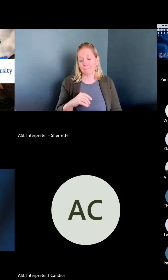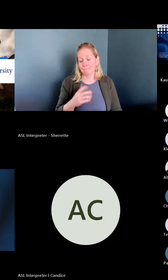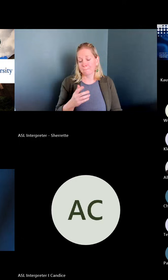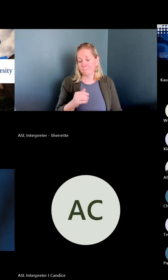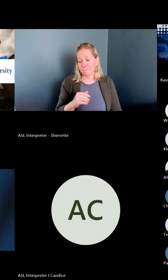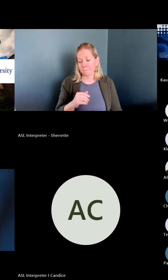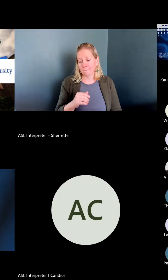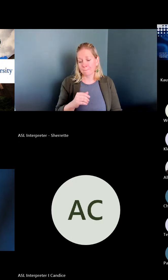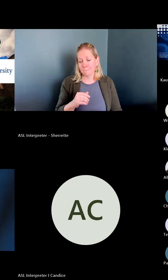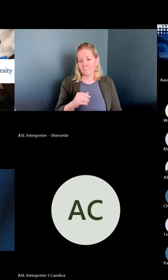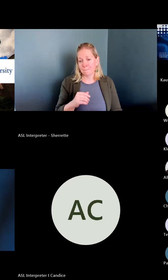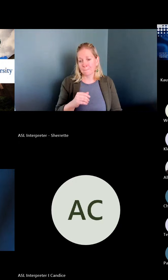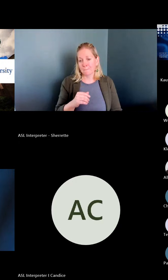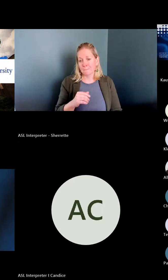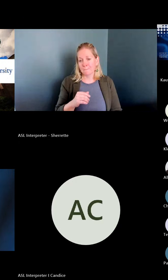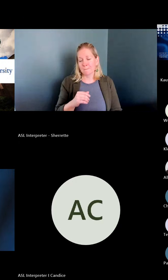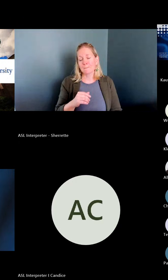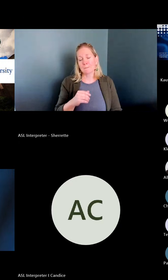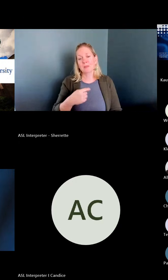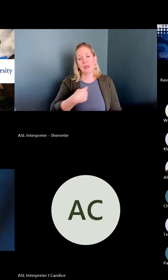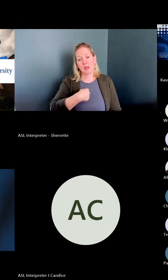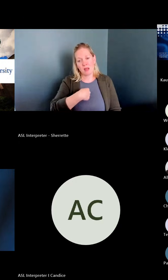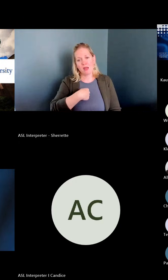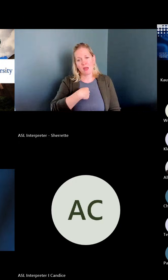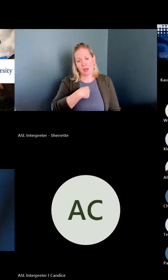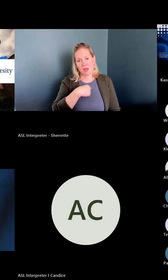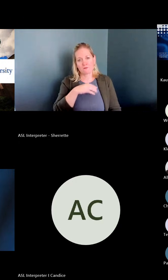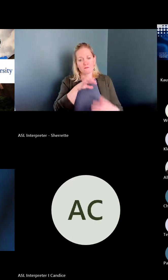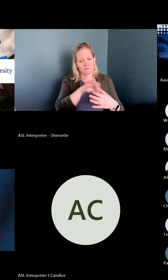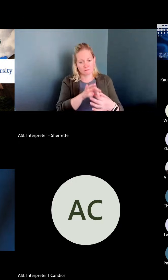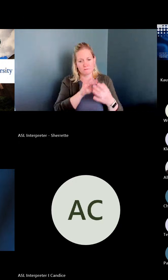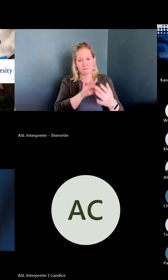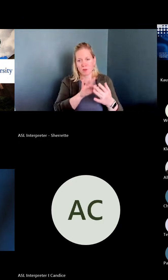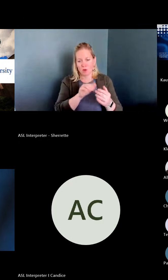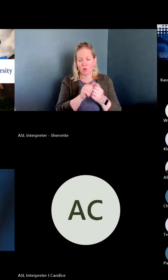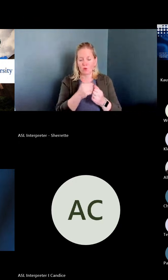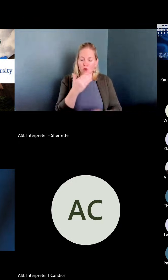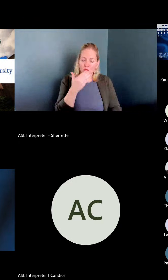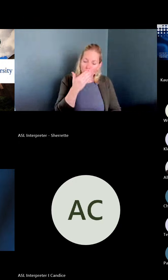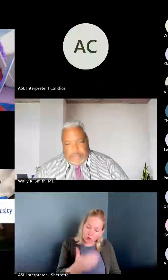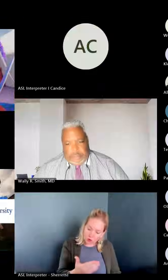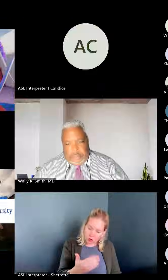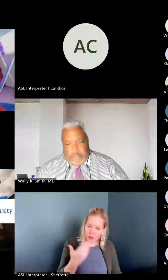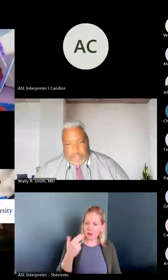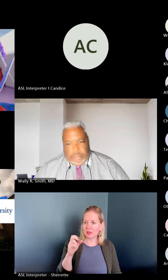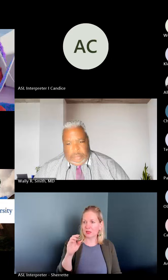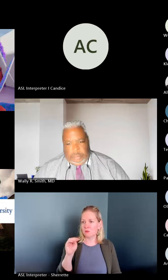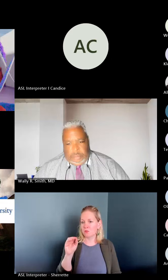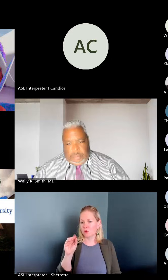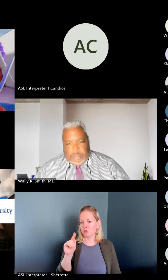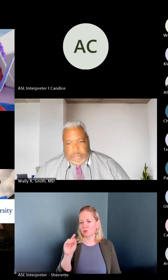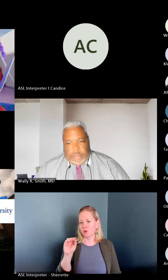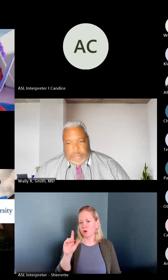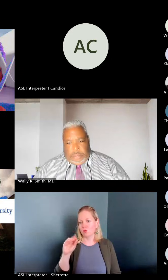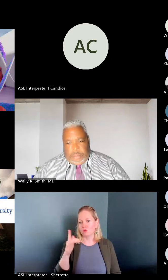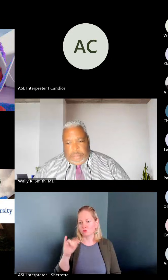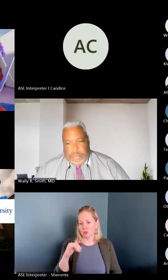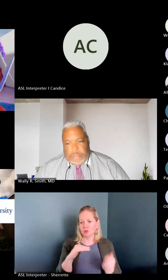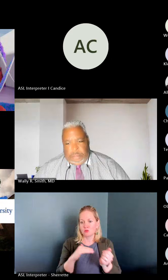I've been in contact with some really good hematology doctors locally, starting with our